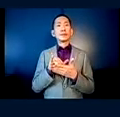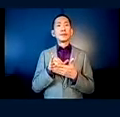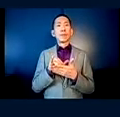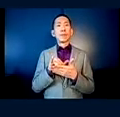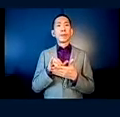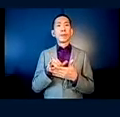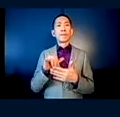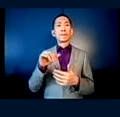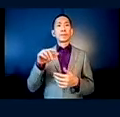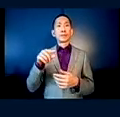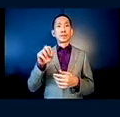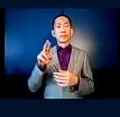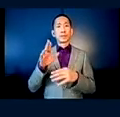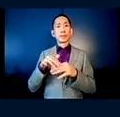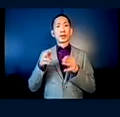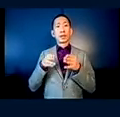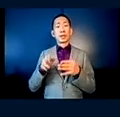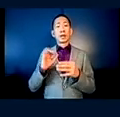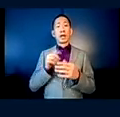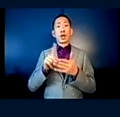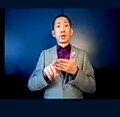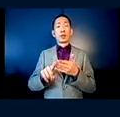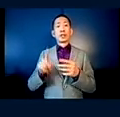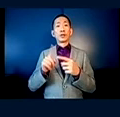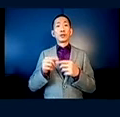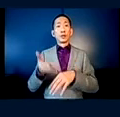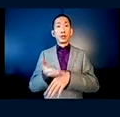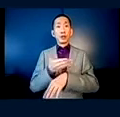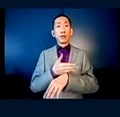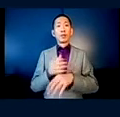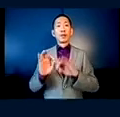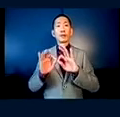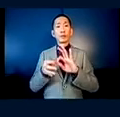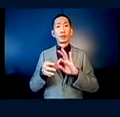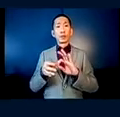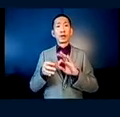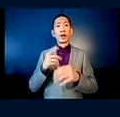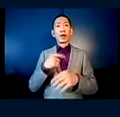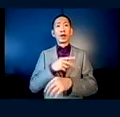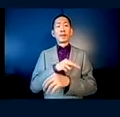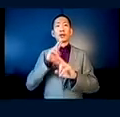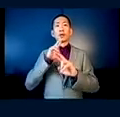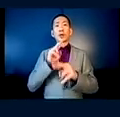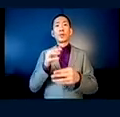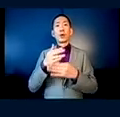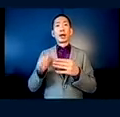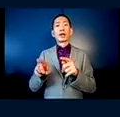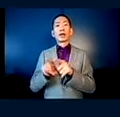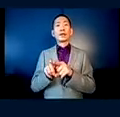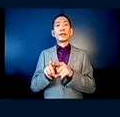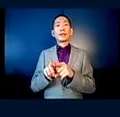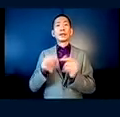TRANS-NIH MEASUREMENT GROUP PUT TOGETHER THIS PAR, ON THE RECEIPT, TO INTERPRET